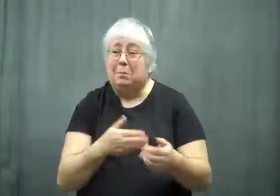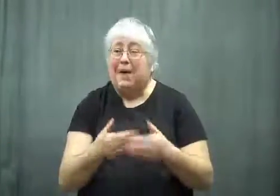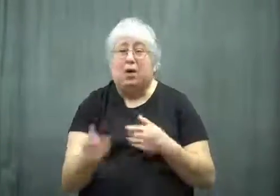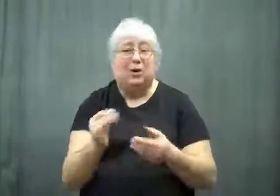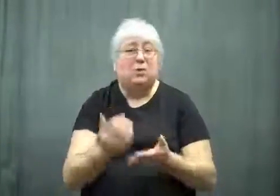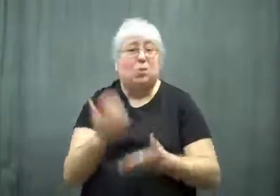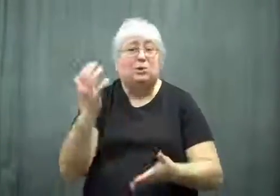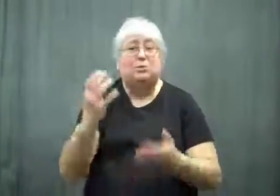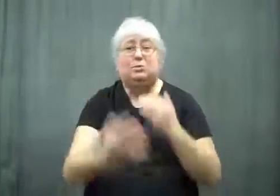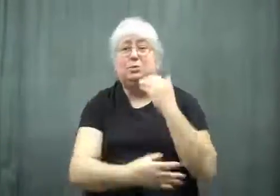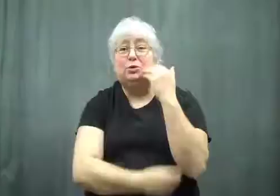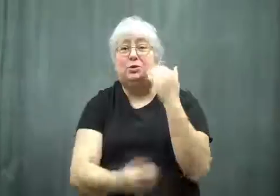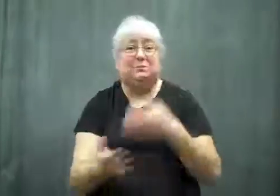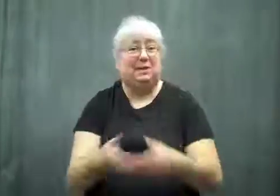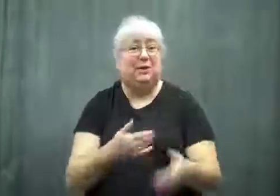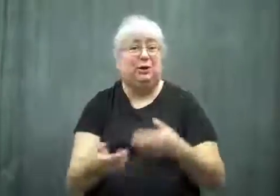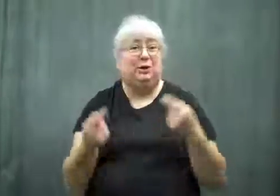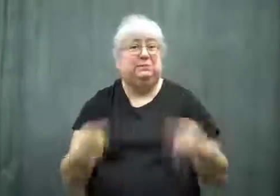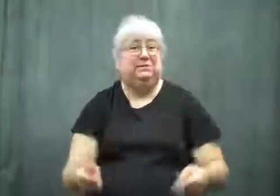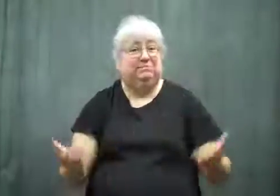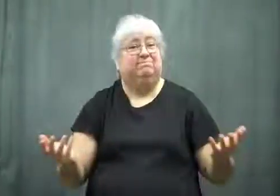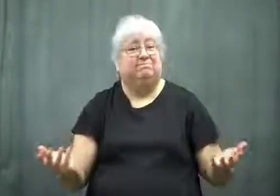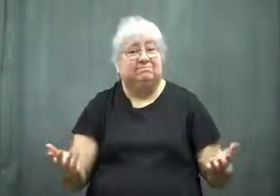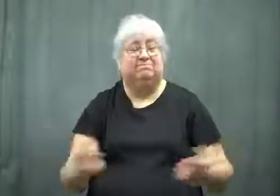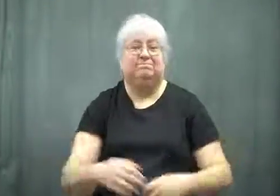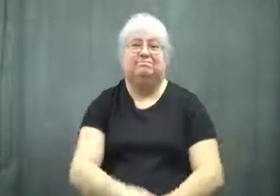It didn't matter if the people were rich or poor, they paid for that.